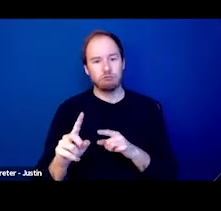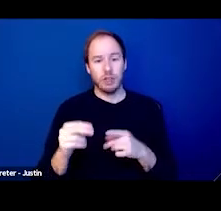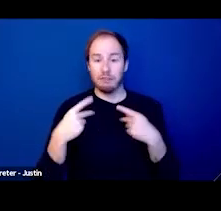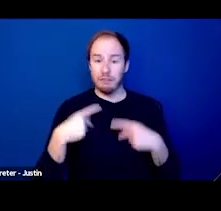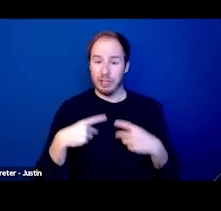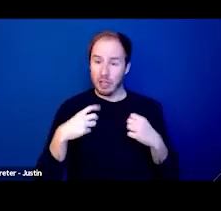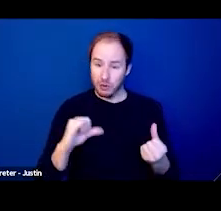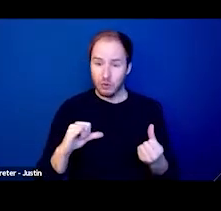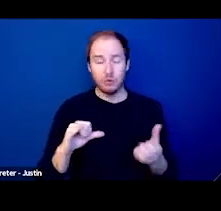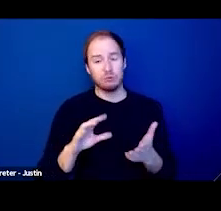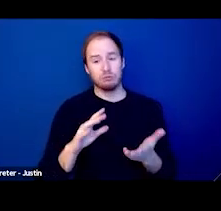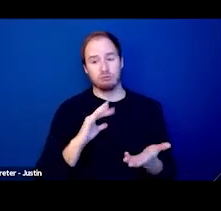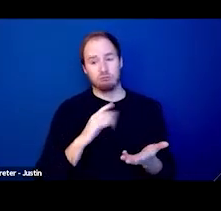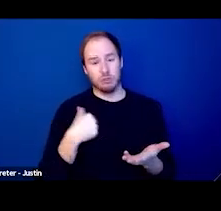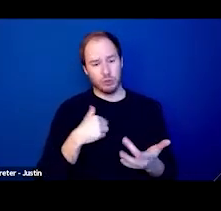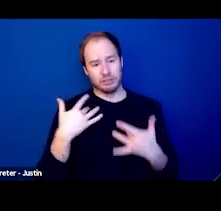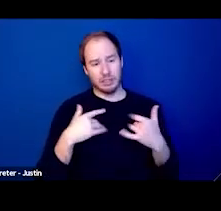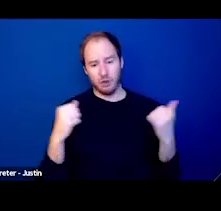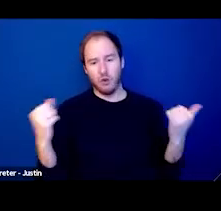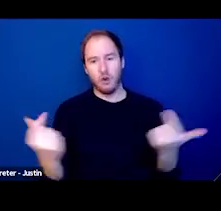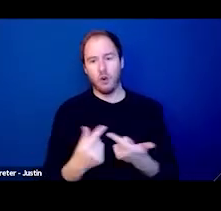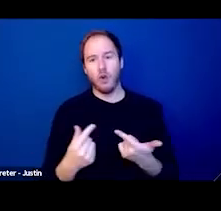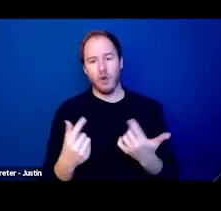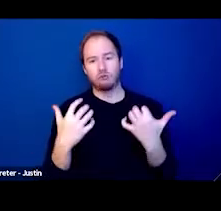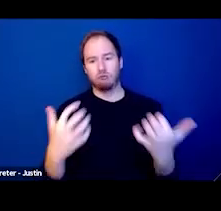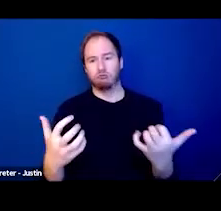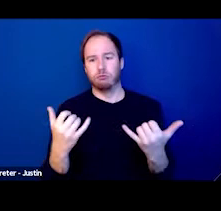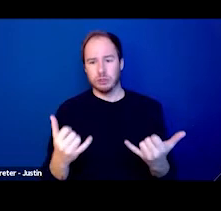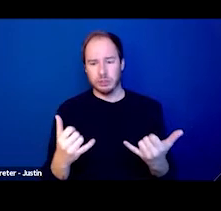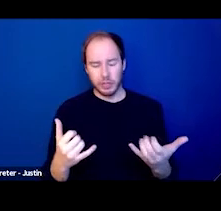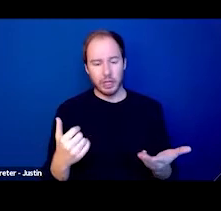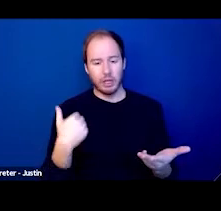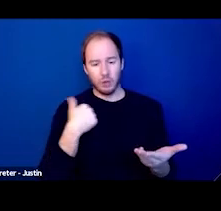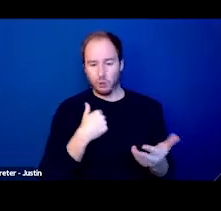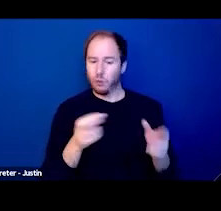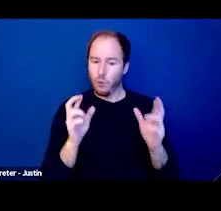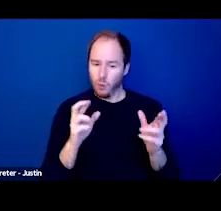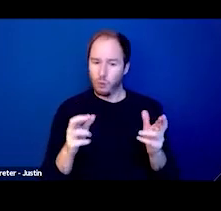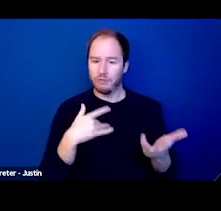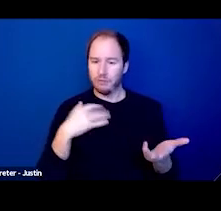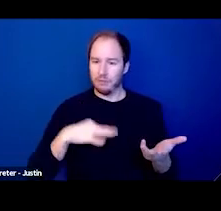We are incredibly excited to have you joining us today. We really hope that this is a meaningful webinar for you.